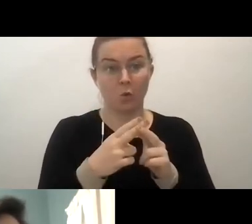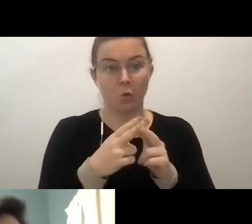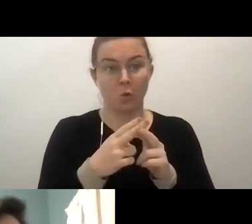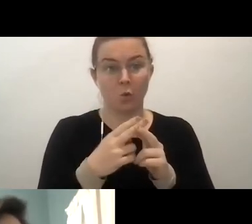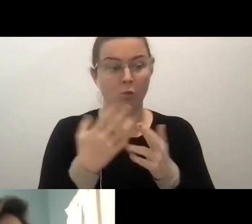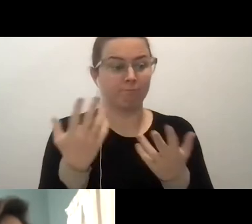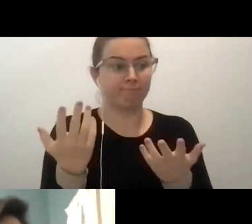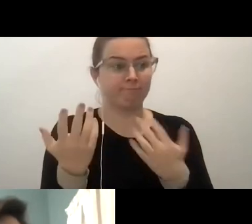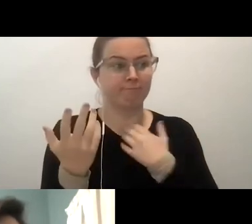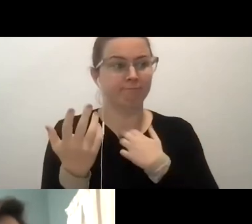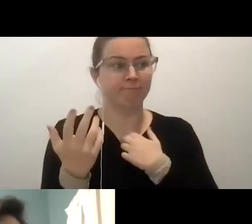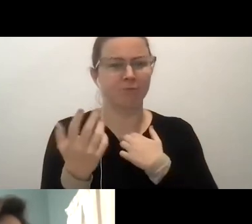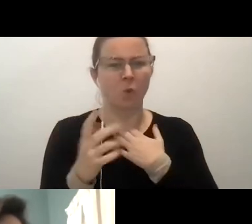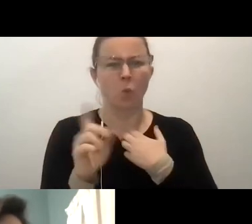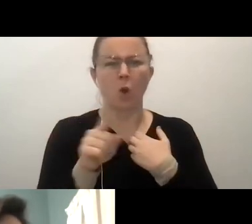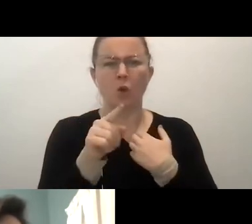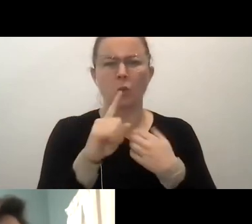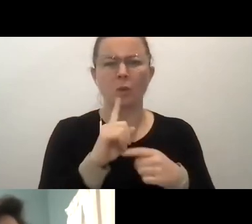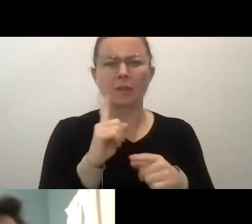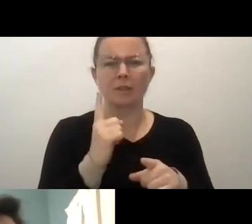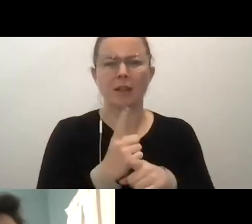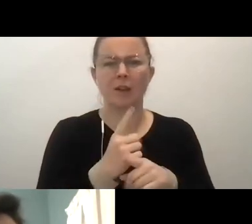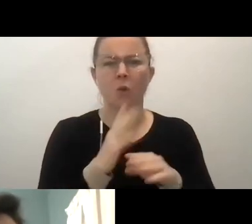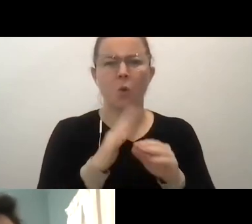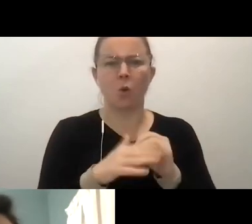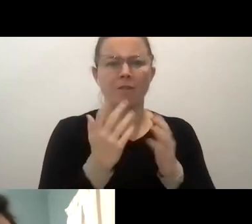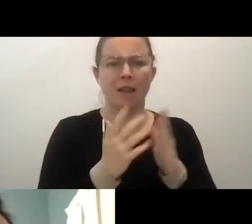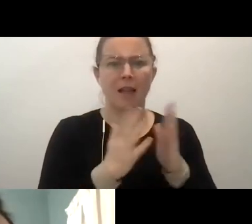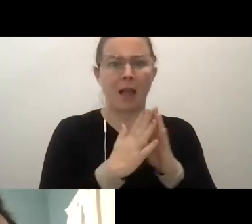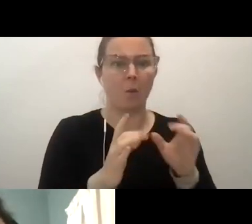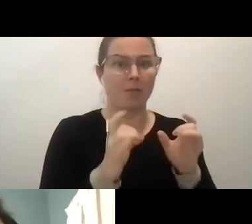just like what you mentioned about how it started with something small and now it's